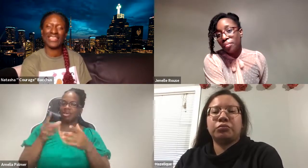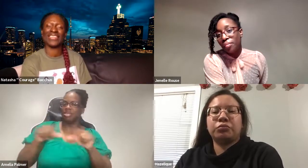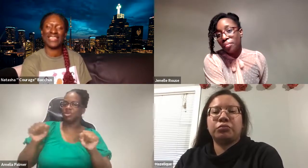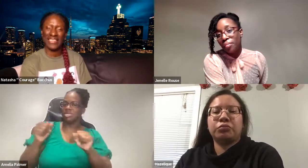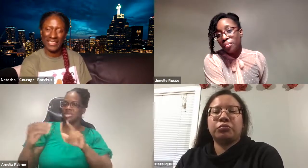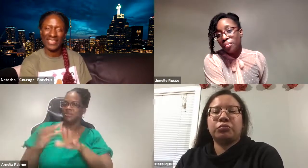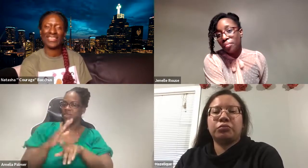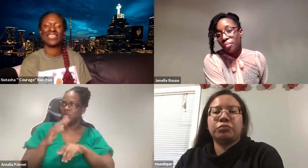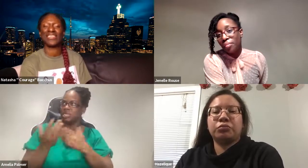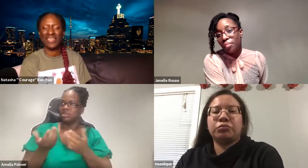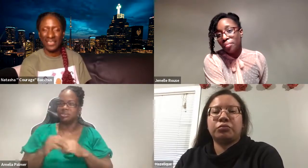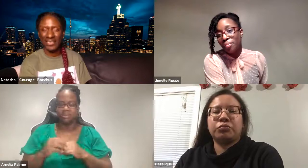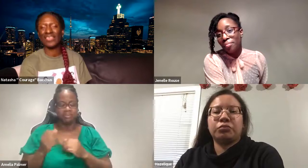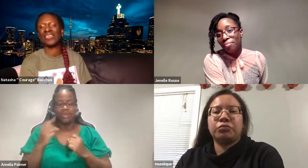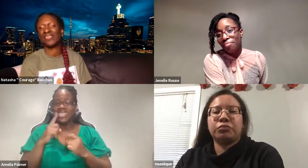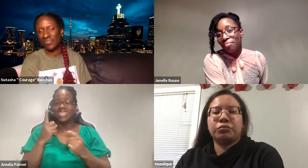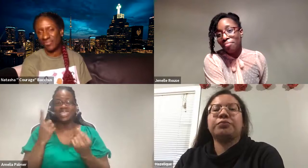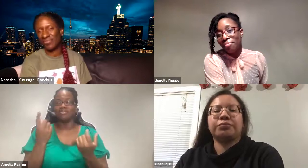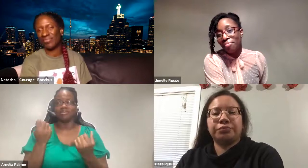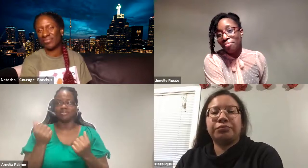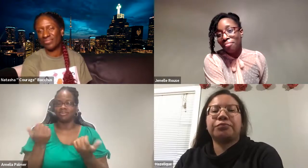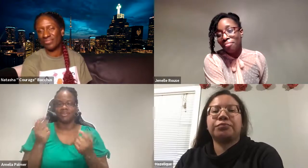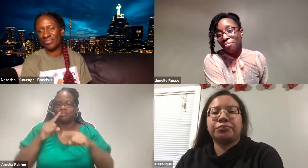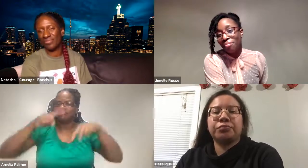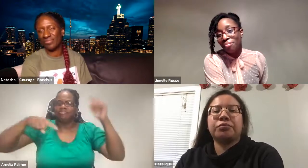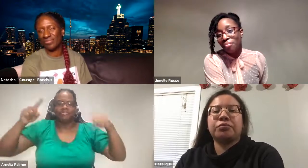his background and it really influenced the hearing audience as well because it